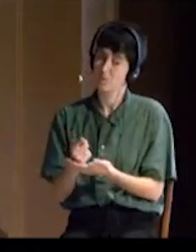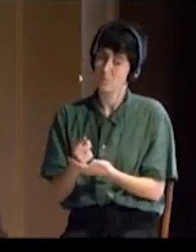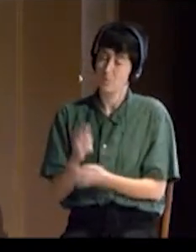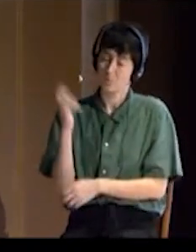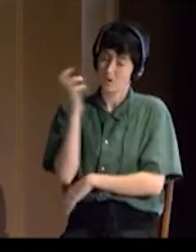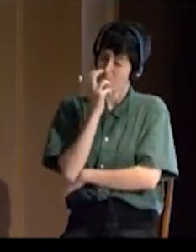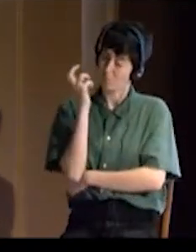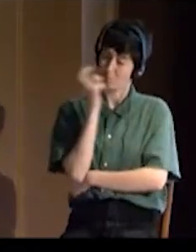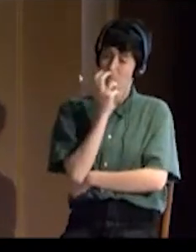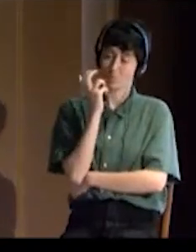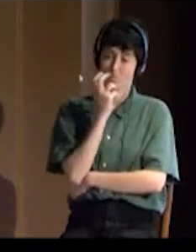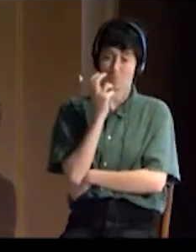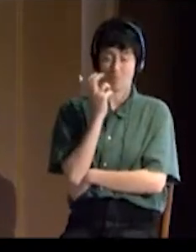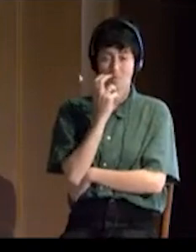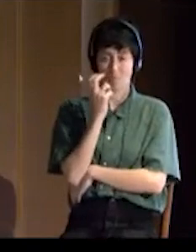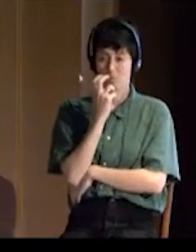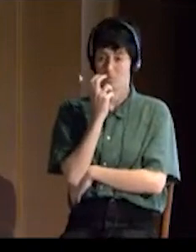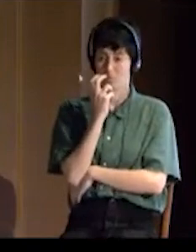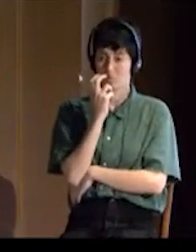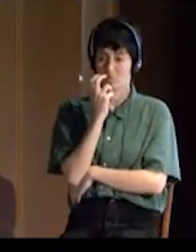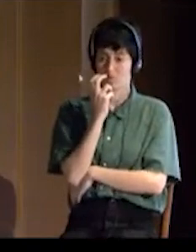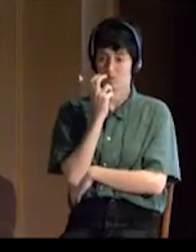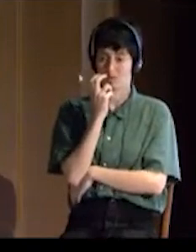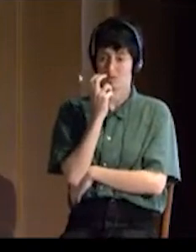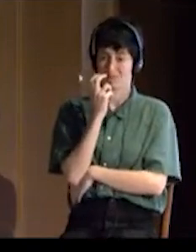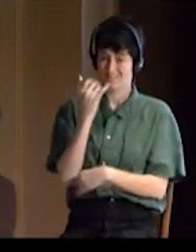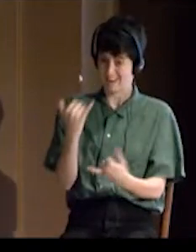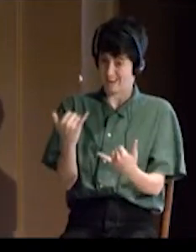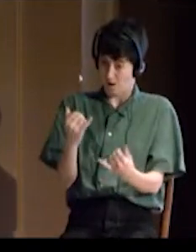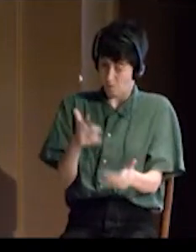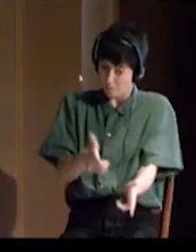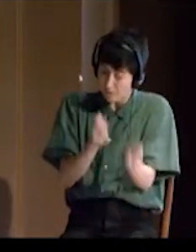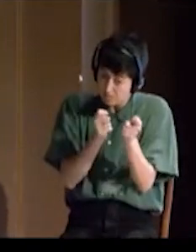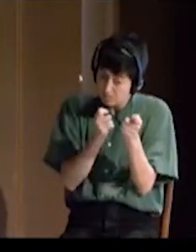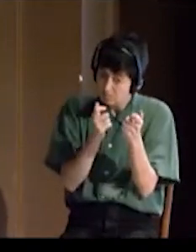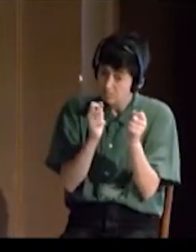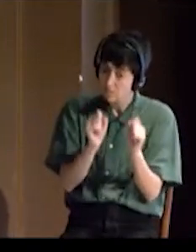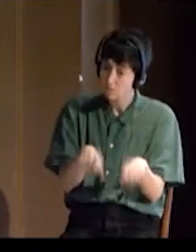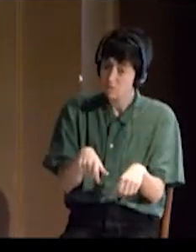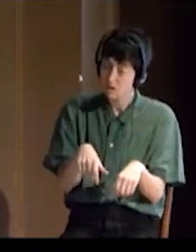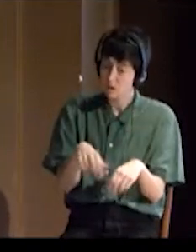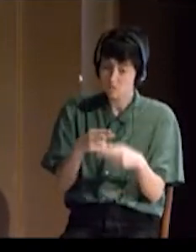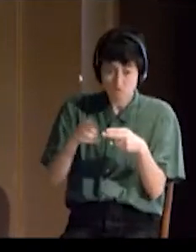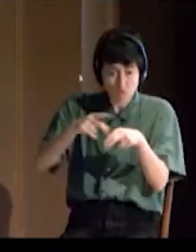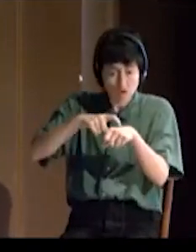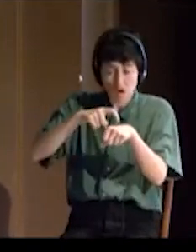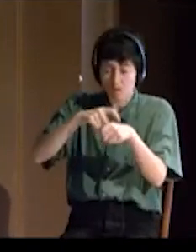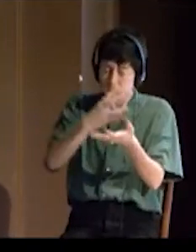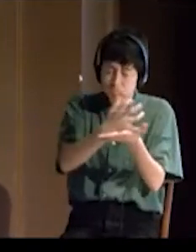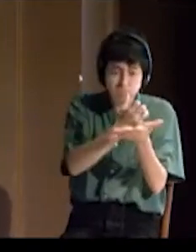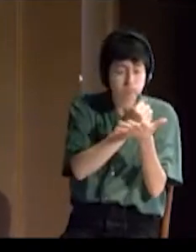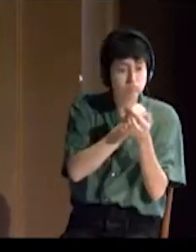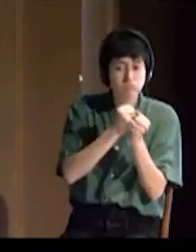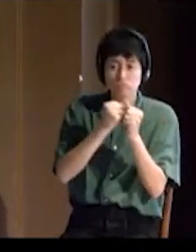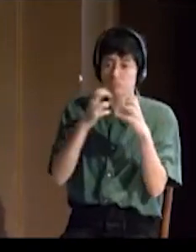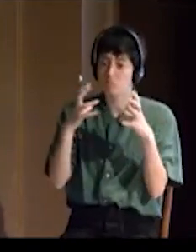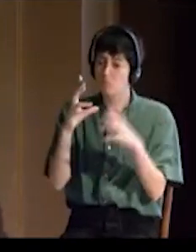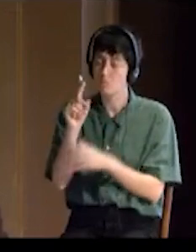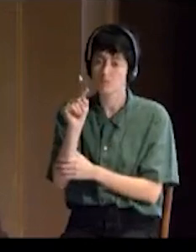and how you can really get a lot of data in very little time. It's a great question. Thank you. [Attendee] Thank you.